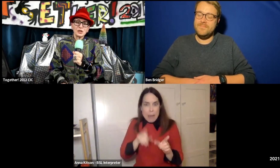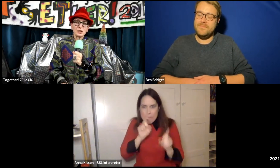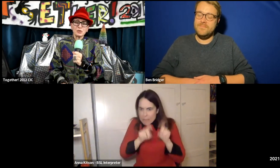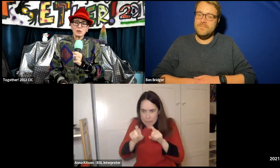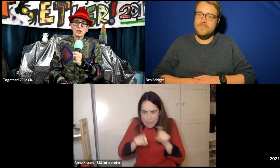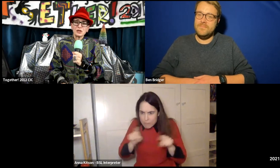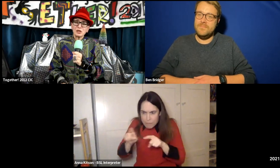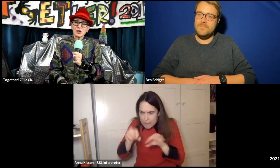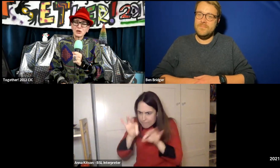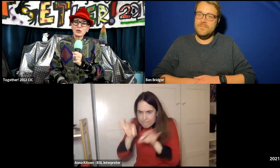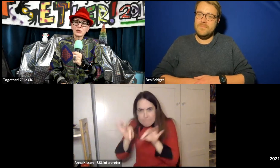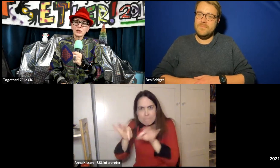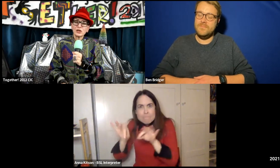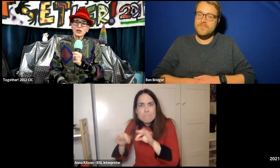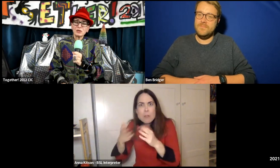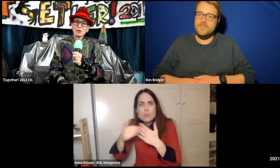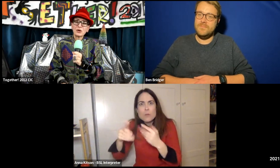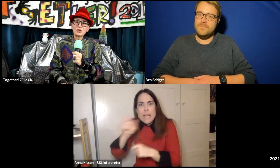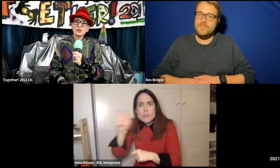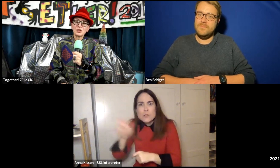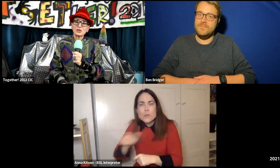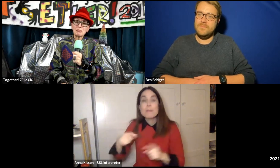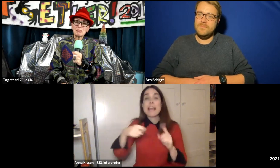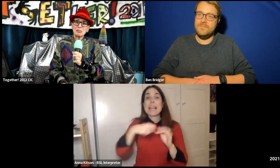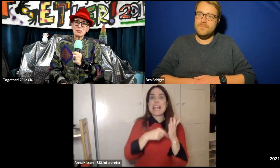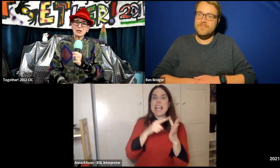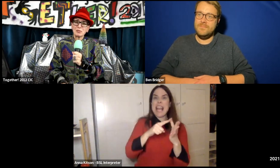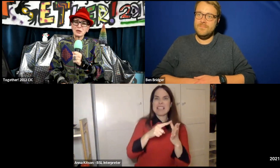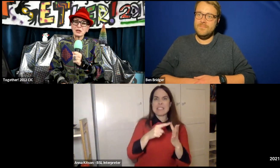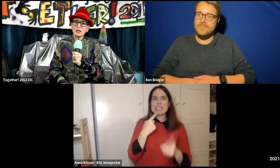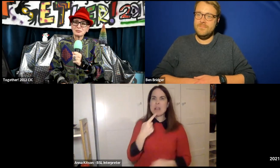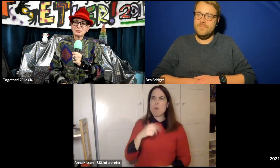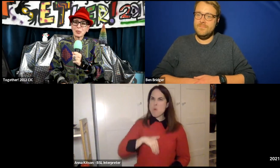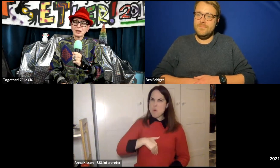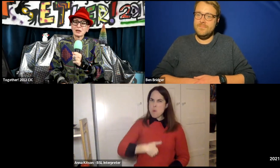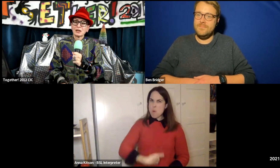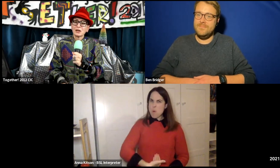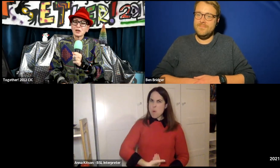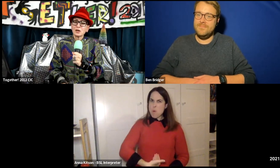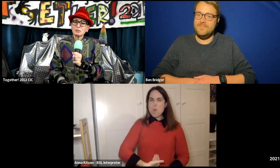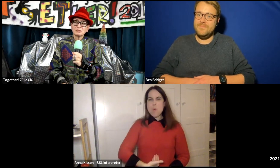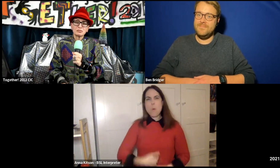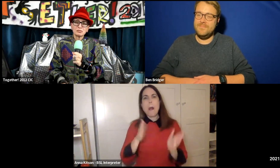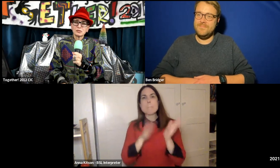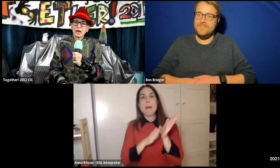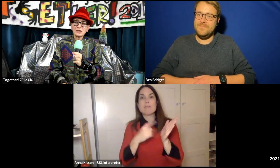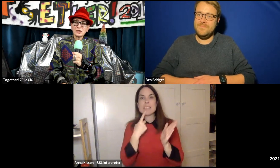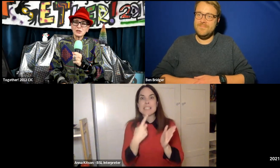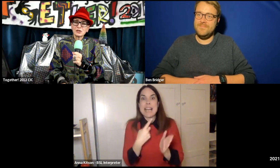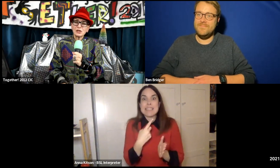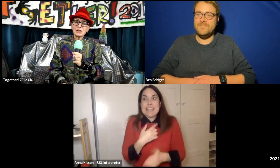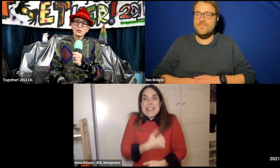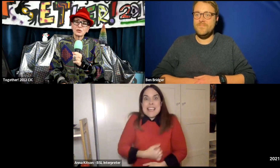said: that was making me hungry. Margaret says: yummy. Anthony said I